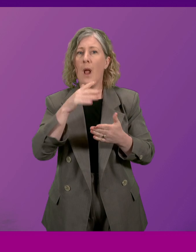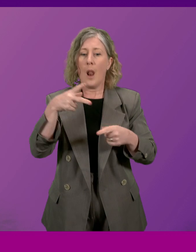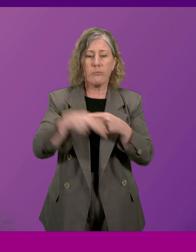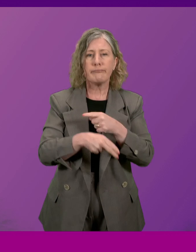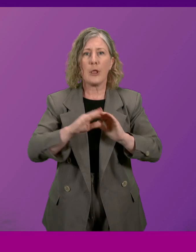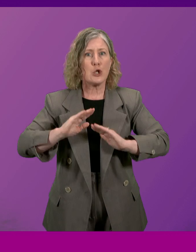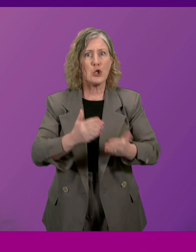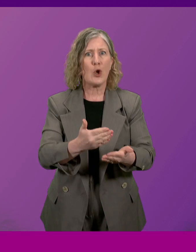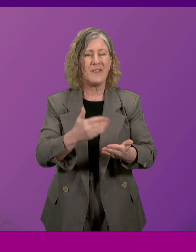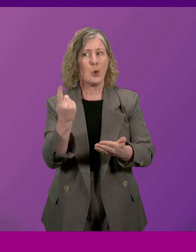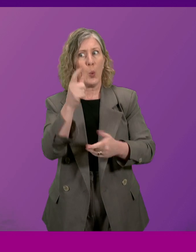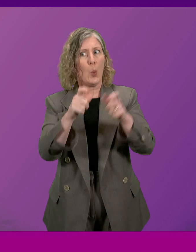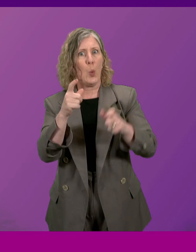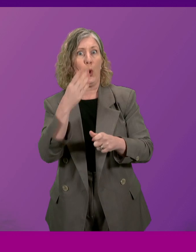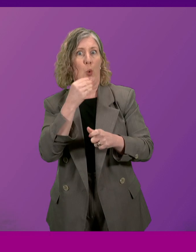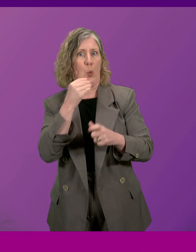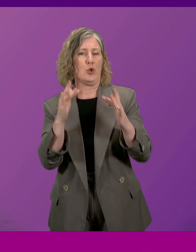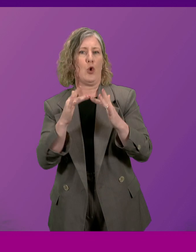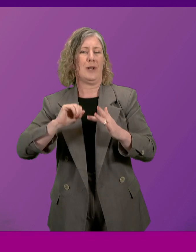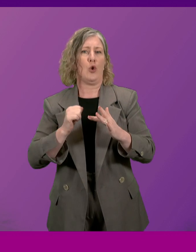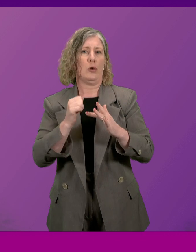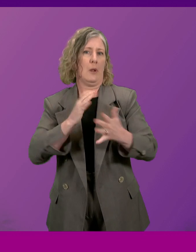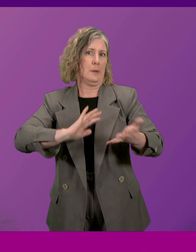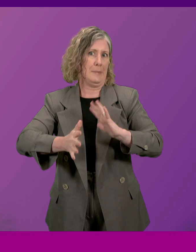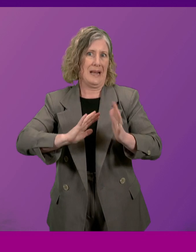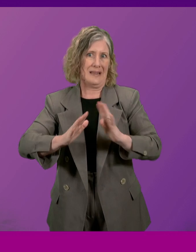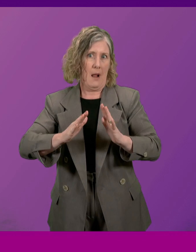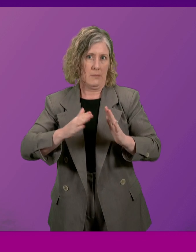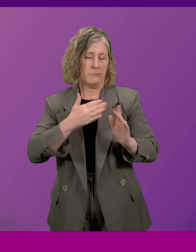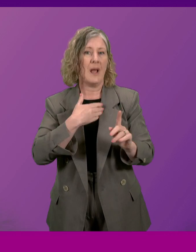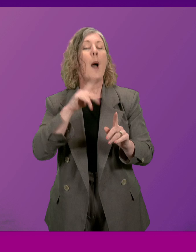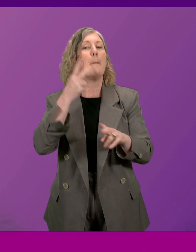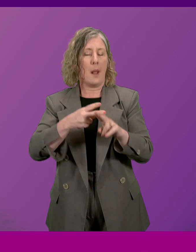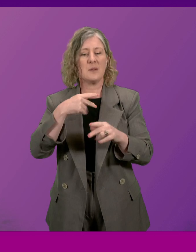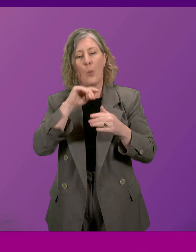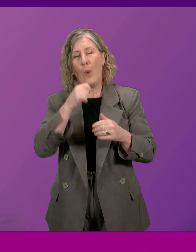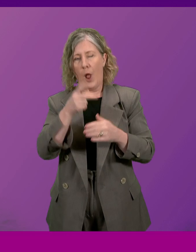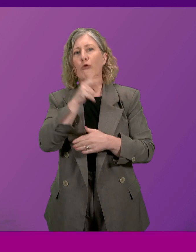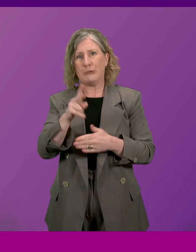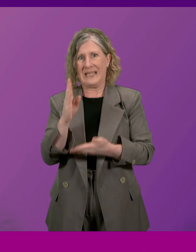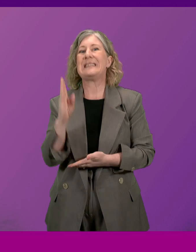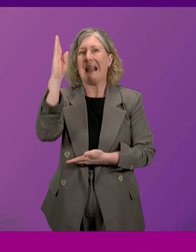of Contact Scotland BSL while we retender for the free service. We will work closely